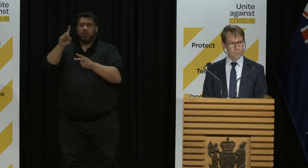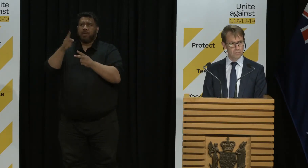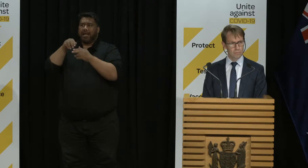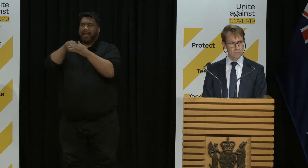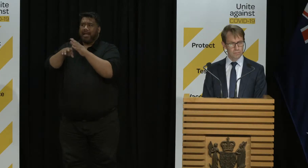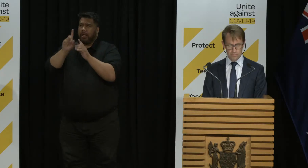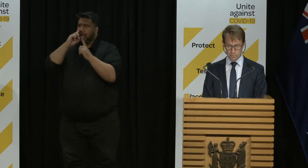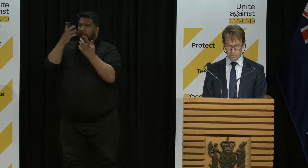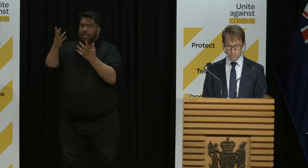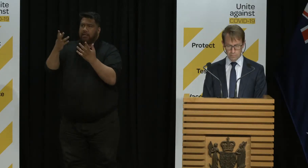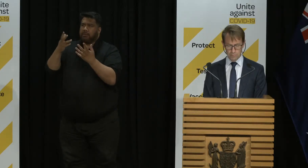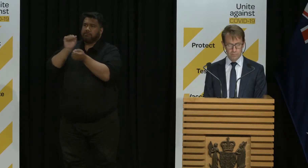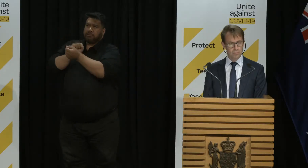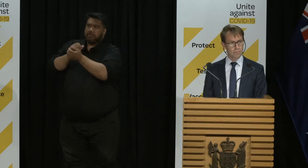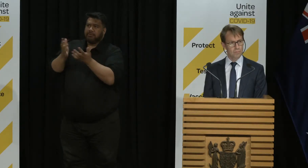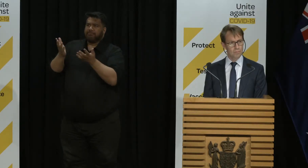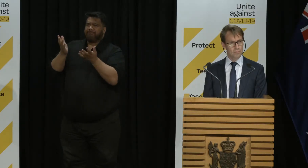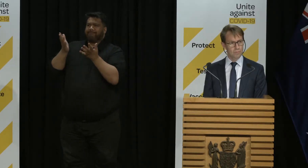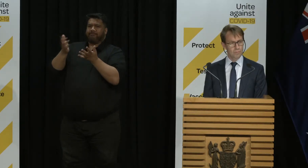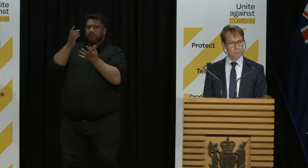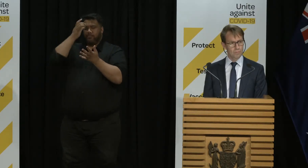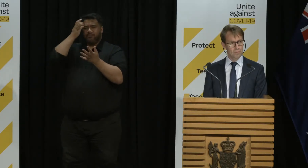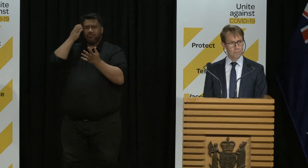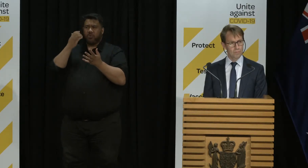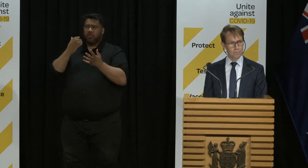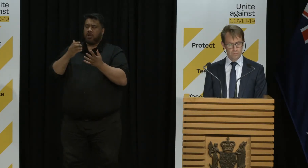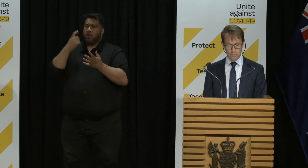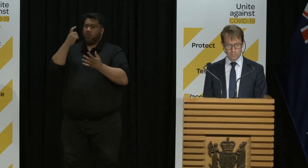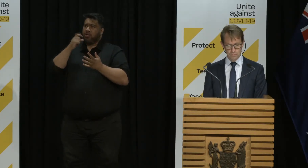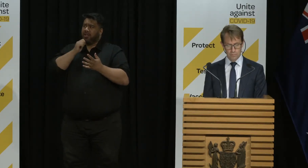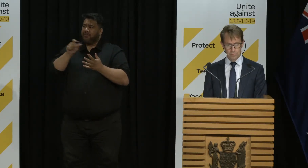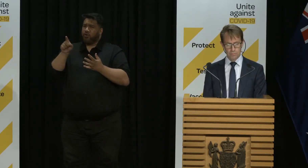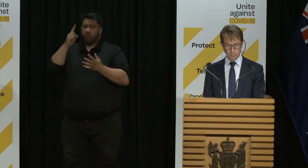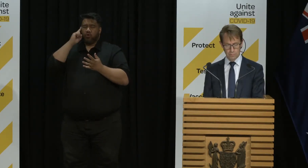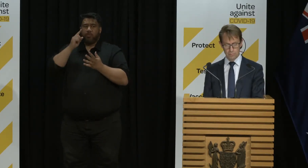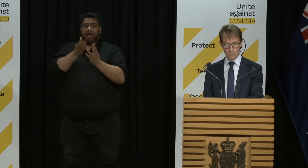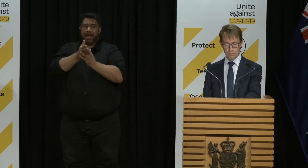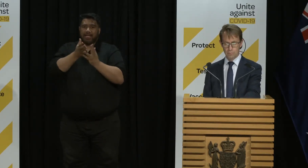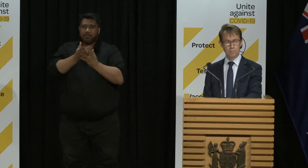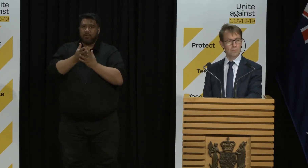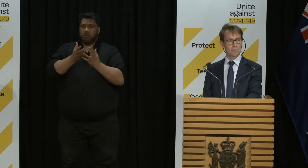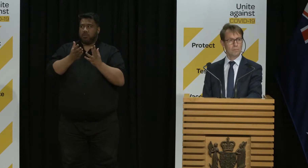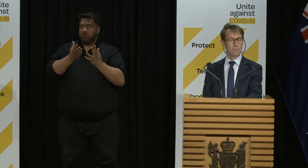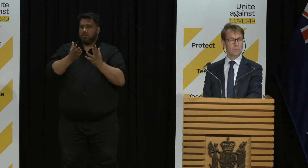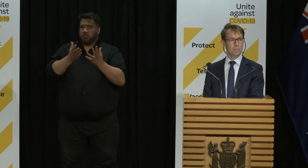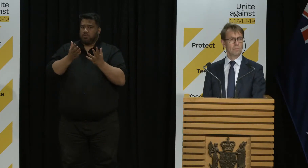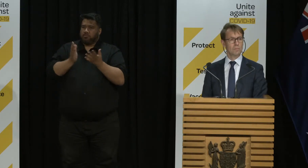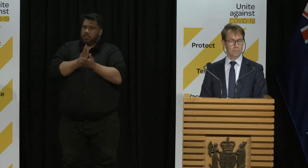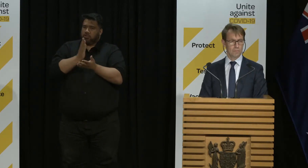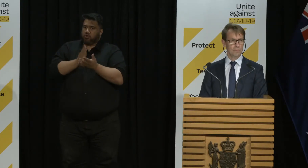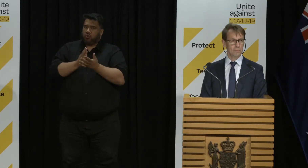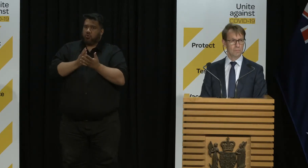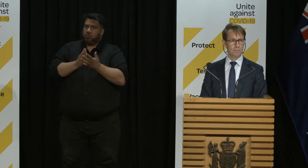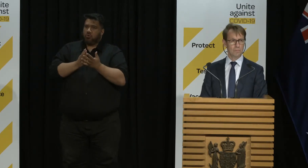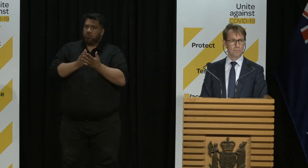the north side, they have tried to access medicine at the hospital but have been denied